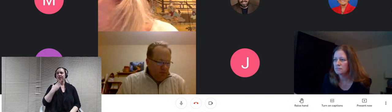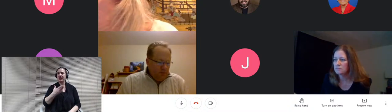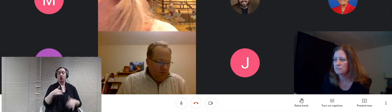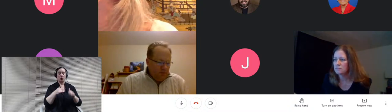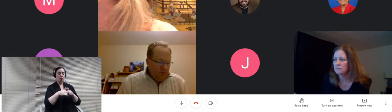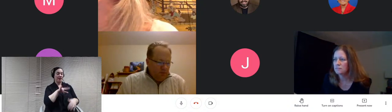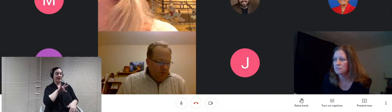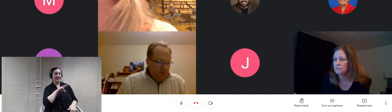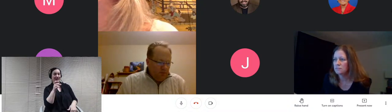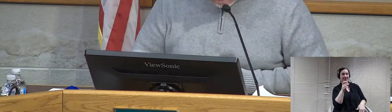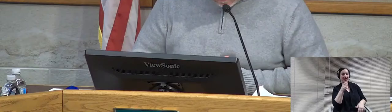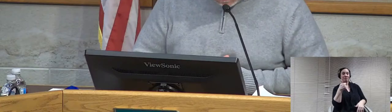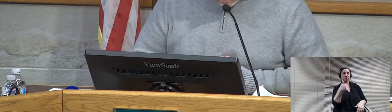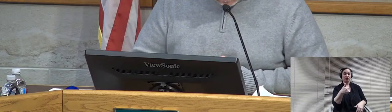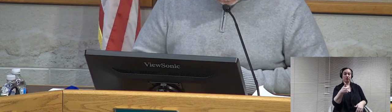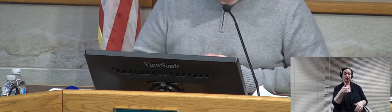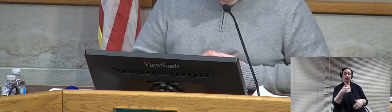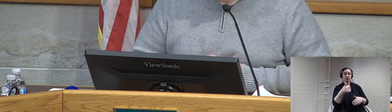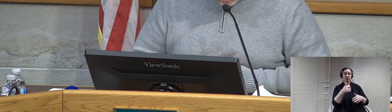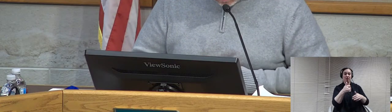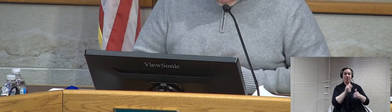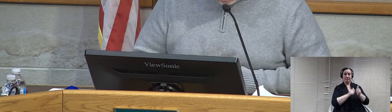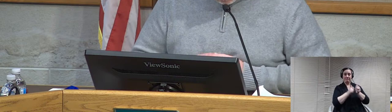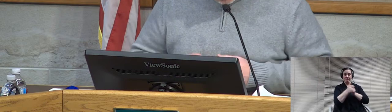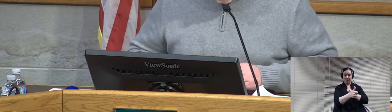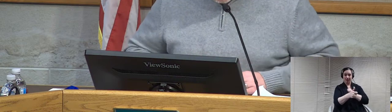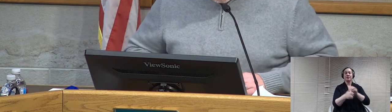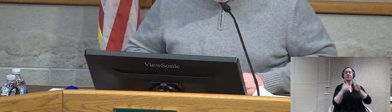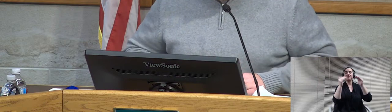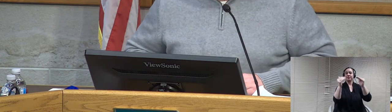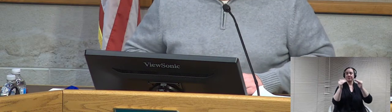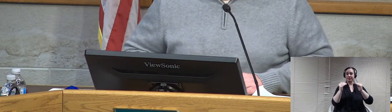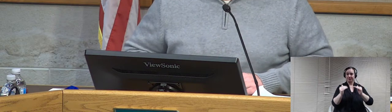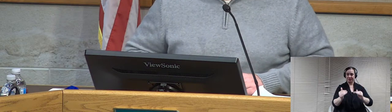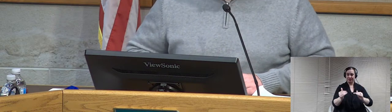next item is the resolution appointing school attorneys Doctor Peterson